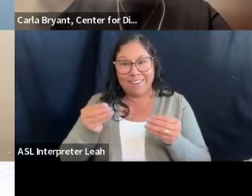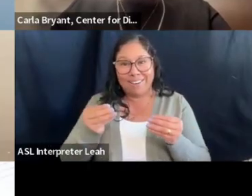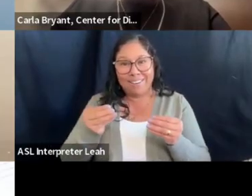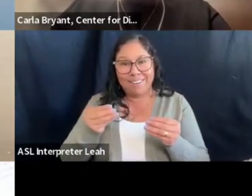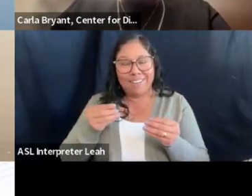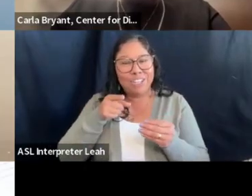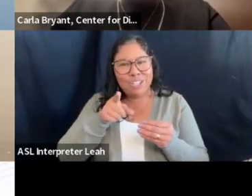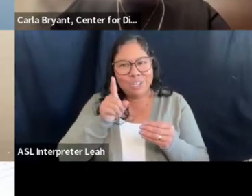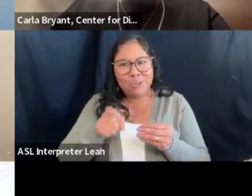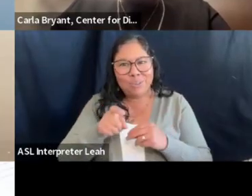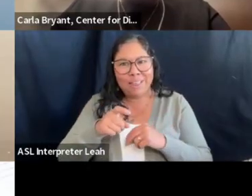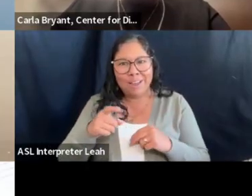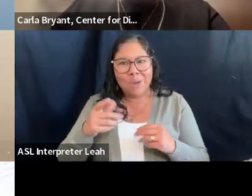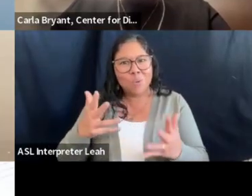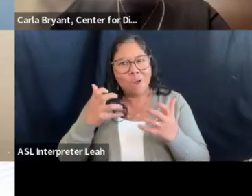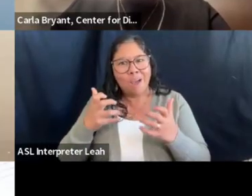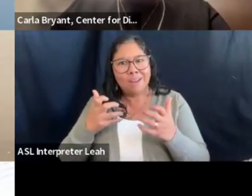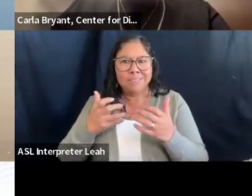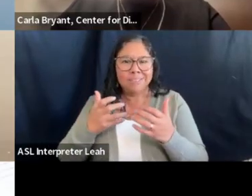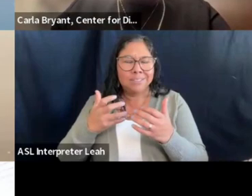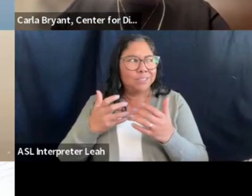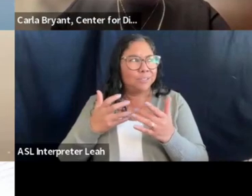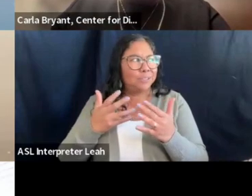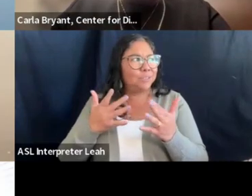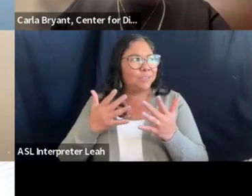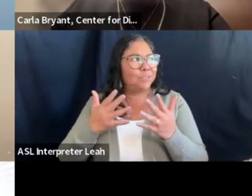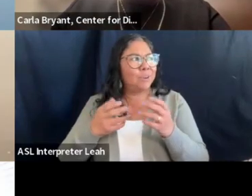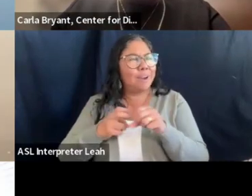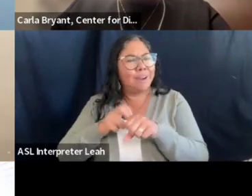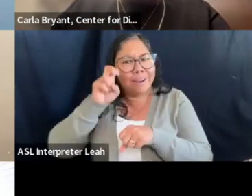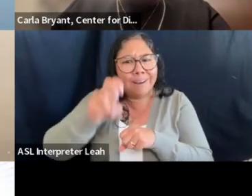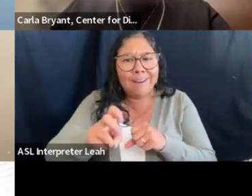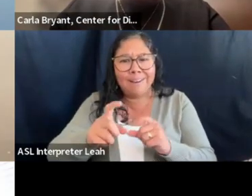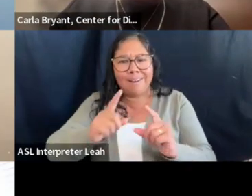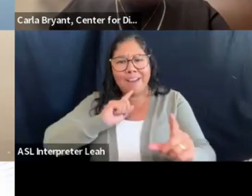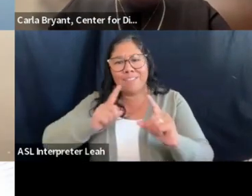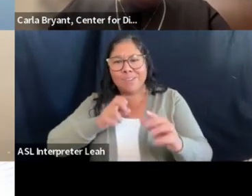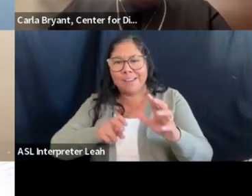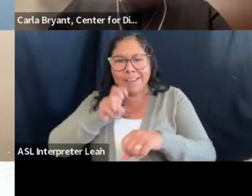you you got this urge to want to um hop into the conversation, but you want to keep it flowing and